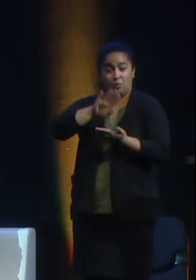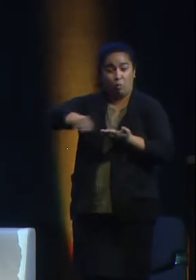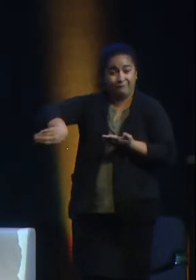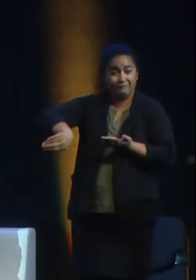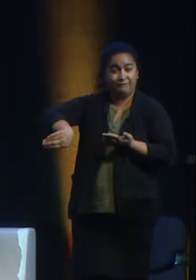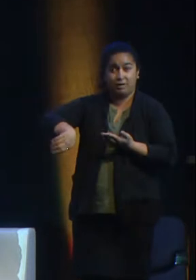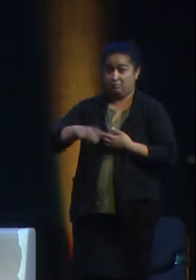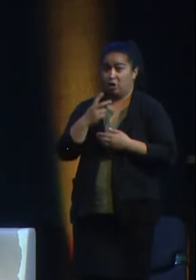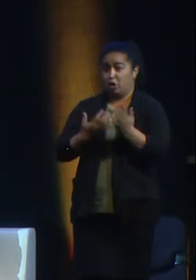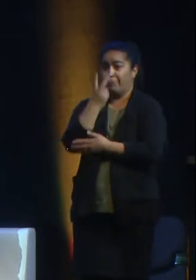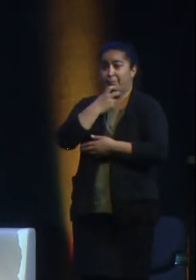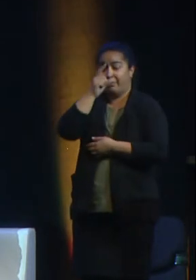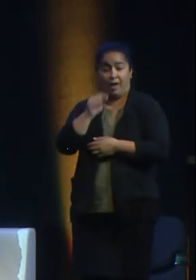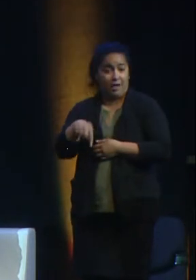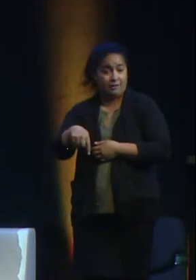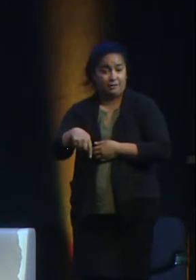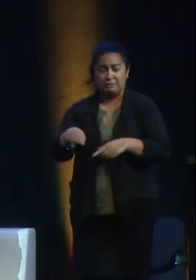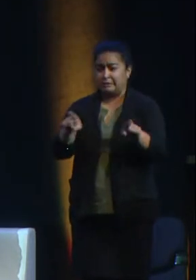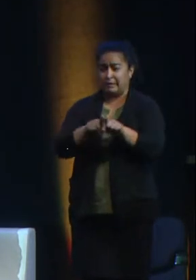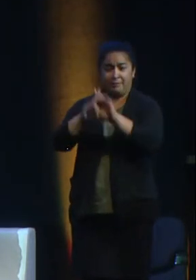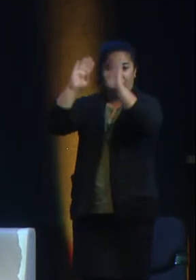Plymouth, we could take them out from anywhere else in the world. That will force people